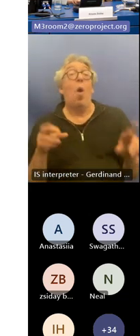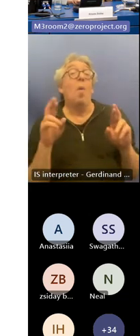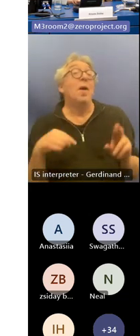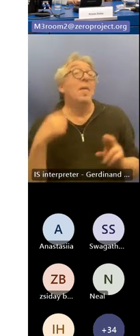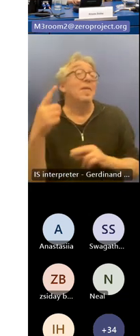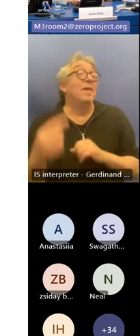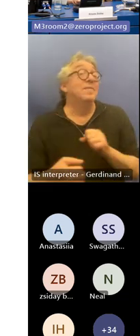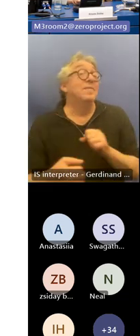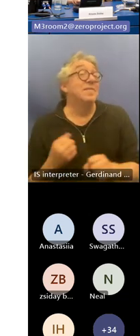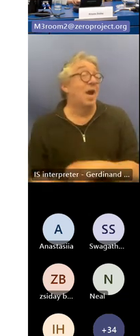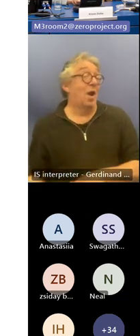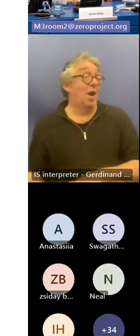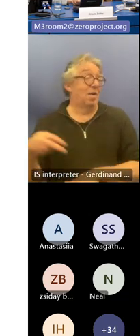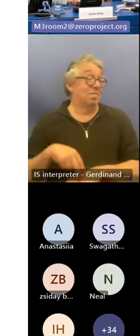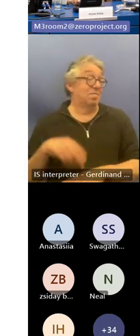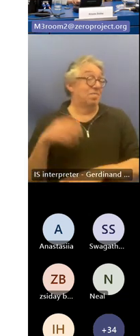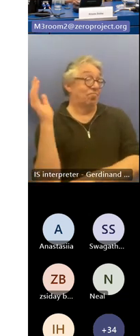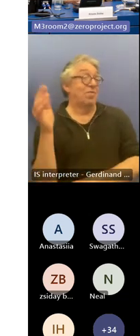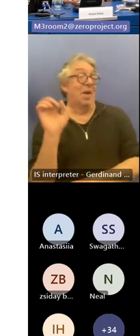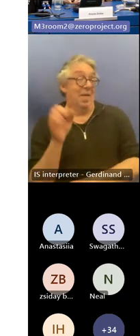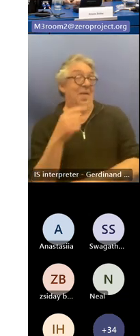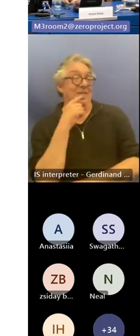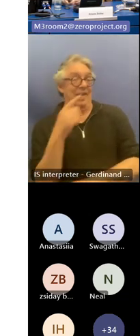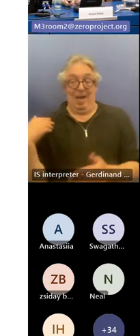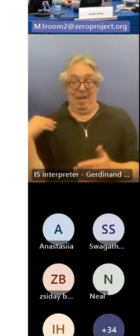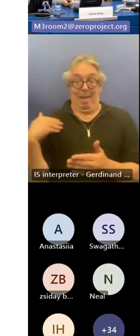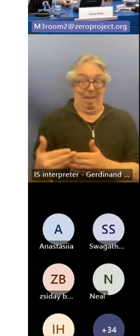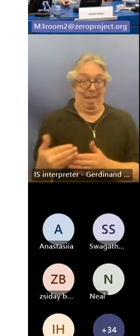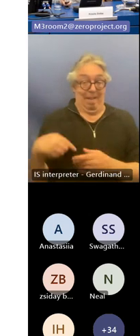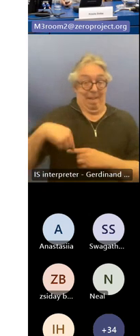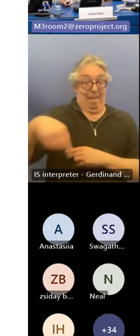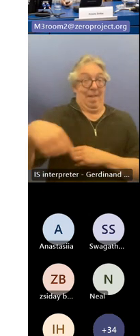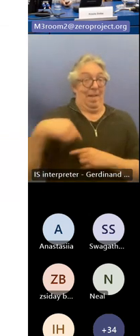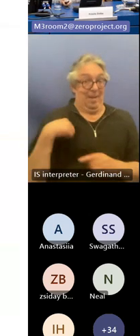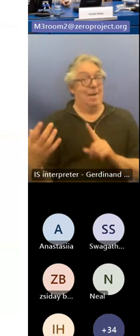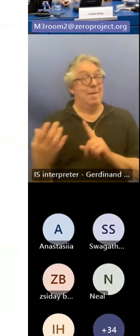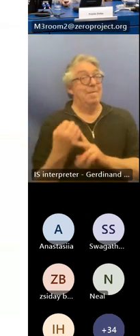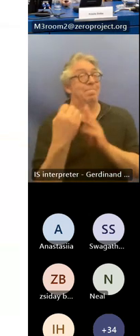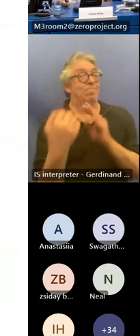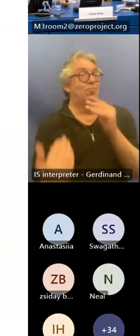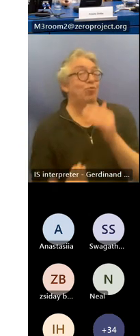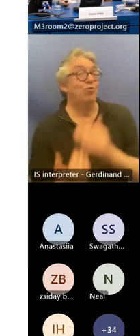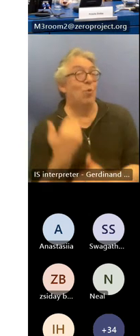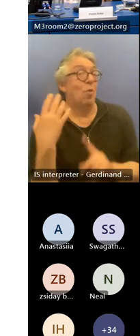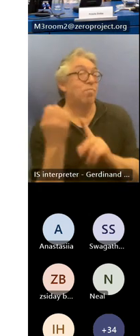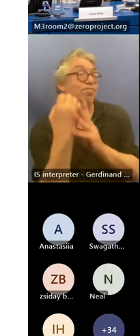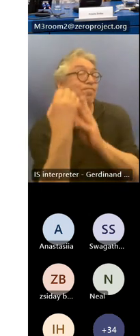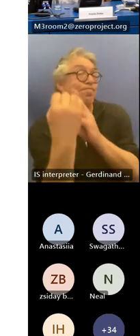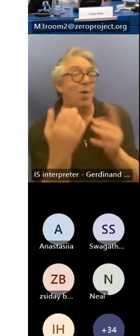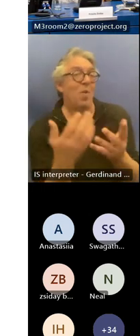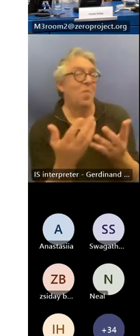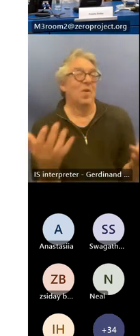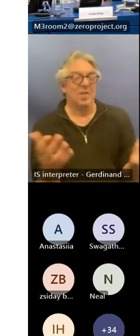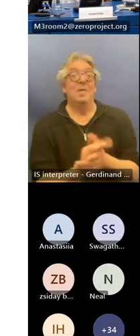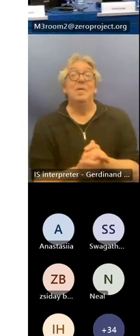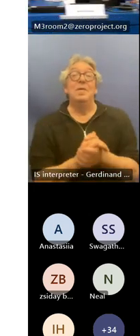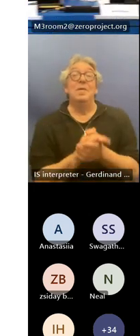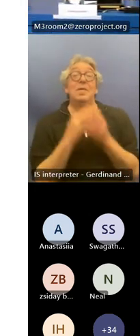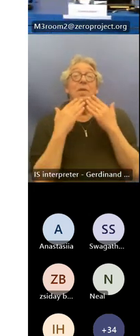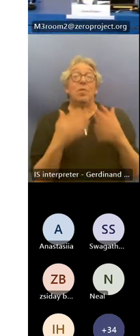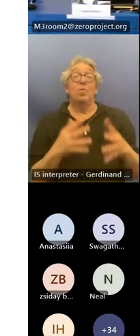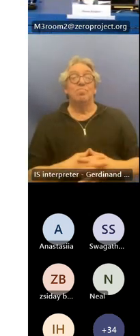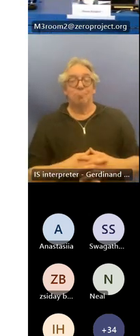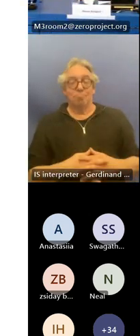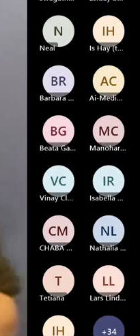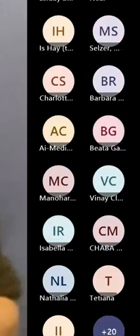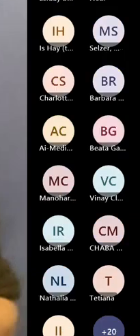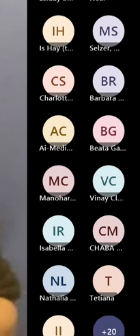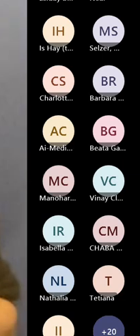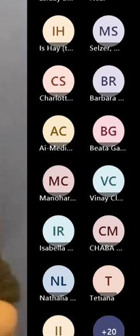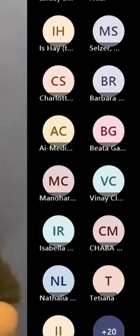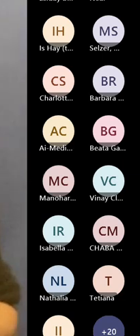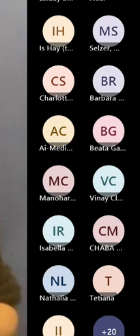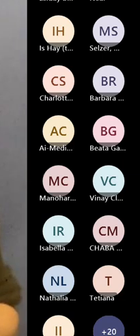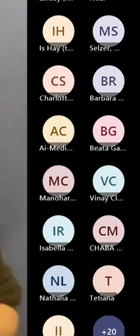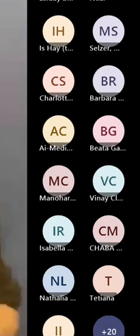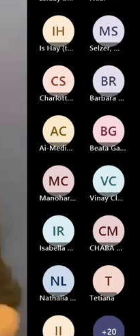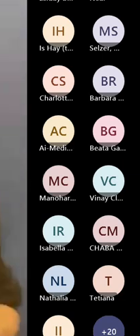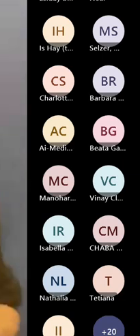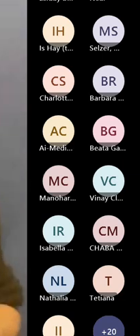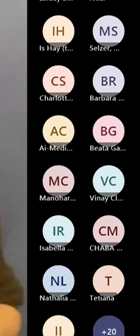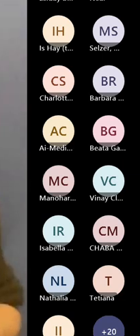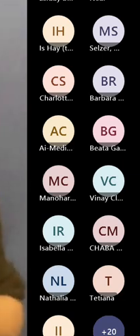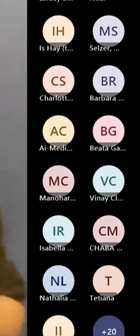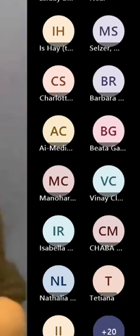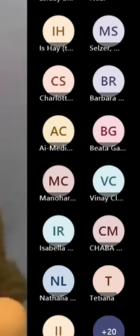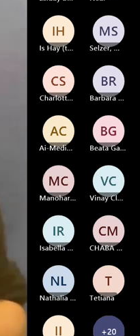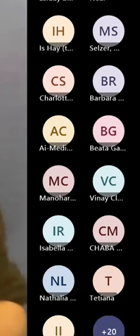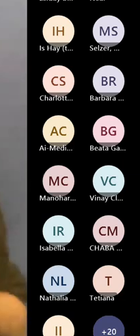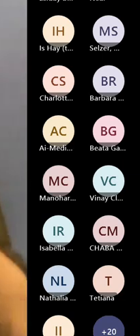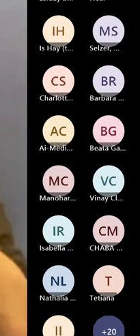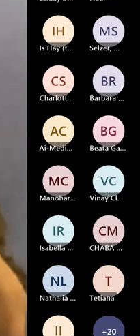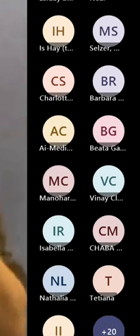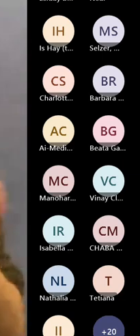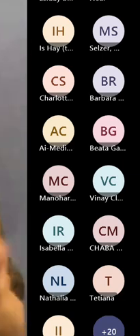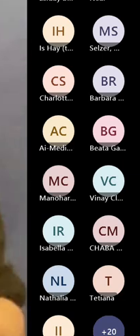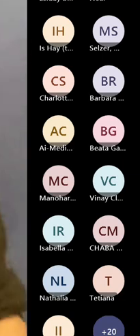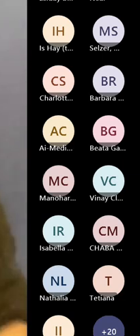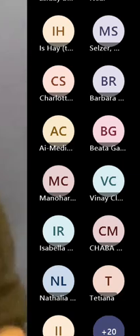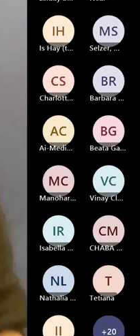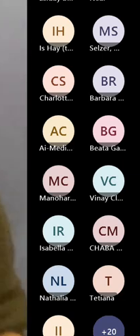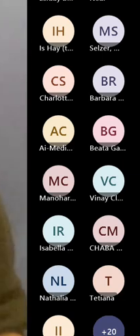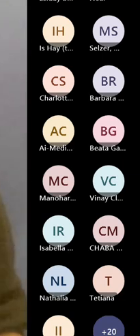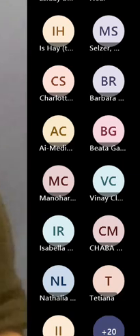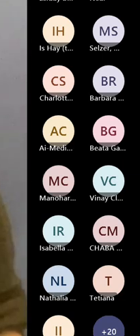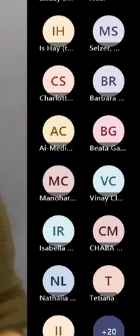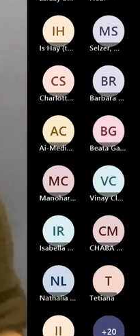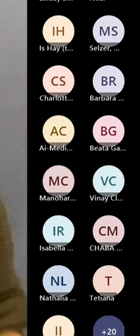see the improvements that we achieved. Thank you. SPEAKER: Wonderful, thank you so much. I have got